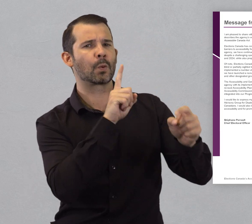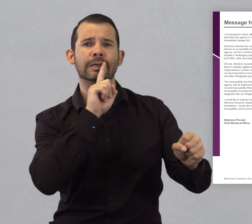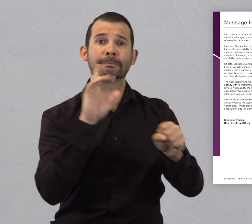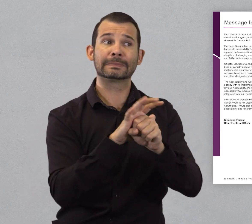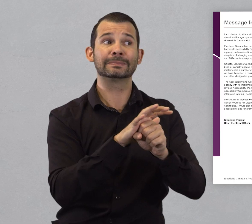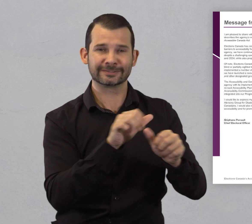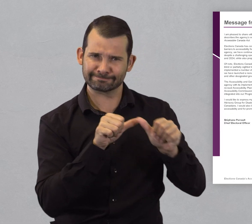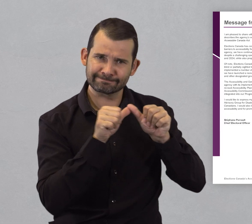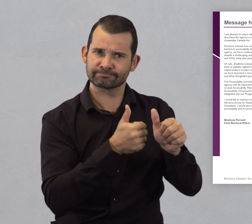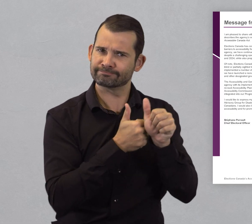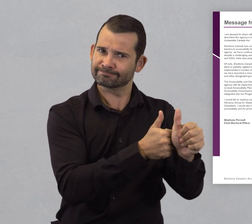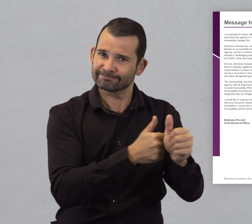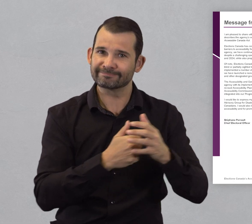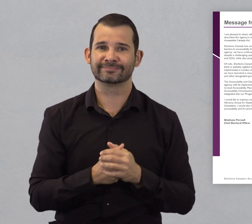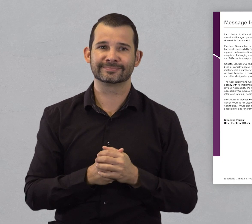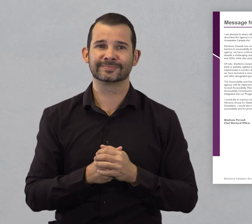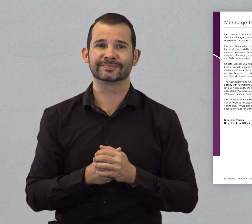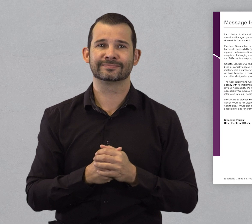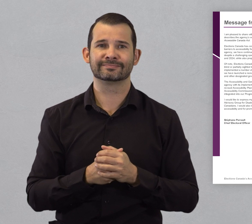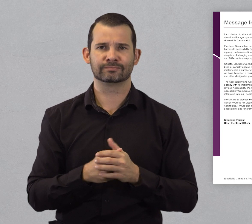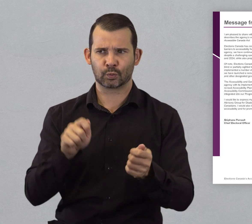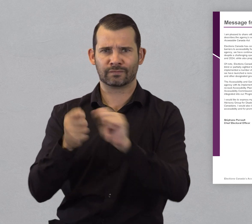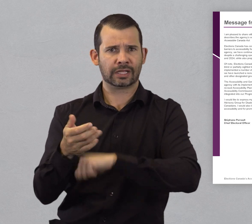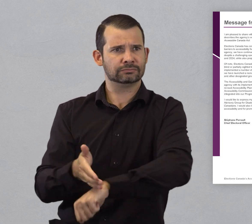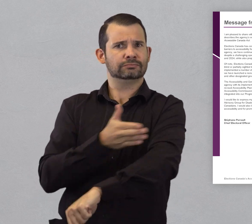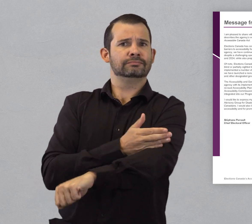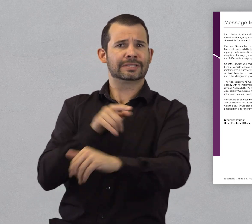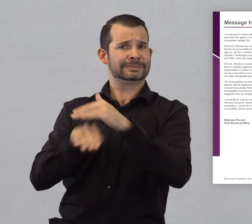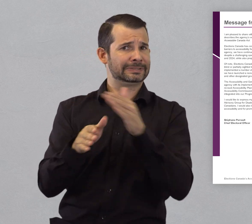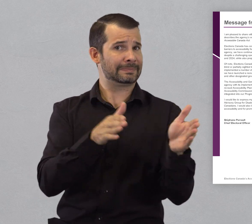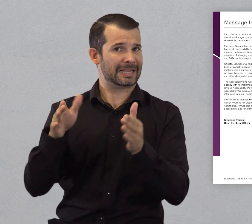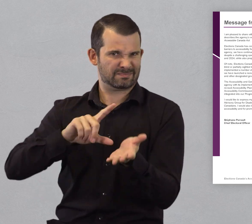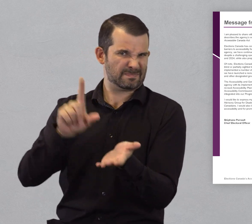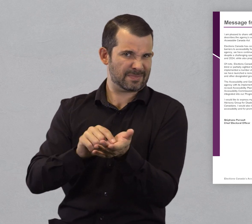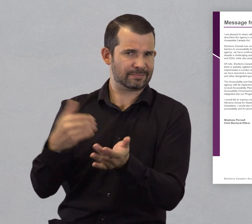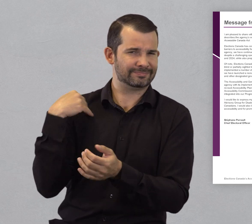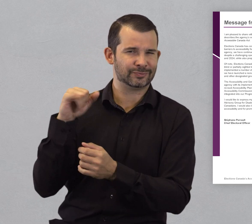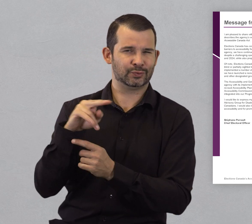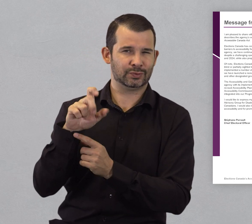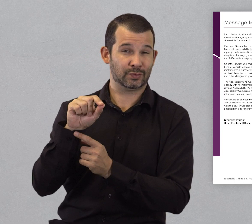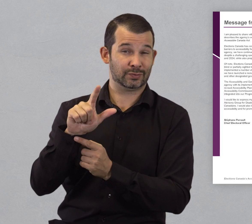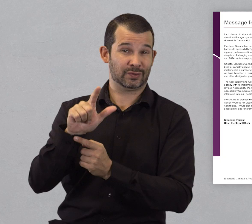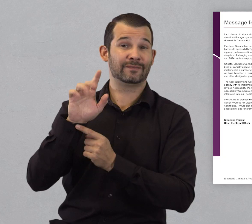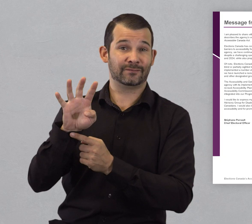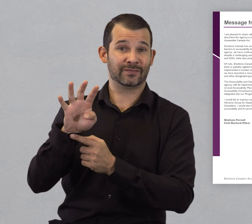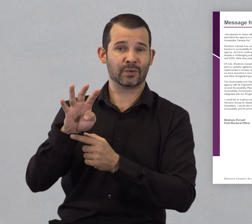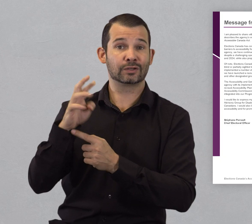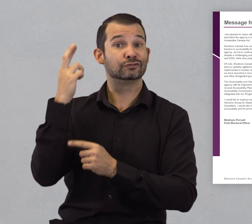reporting commitments. A revised Accessibility Plan was published in June 2024 based on a